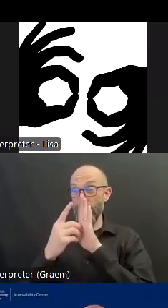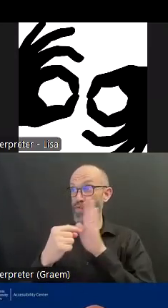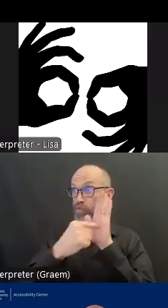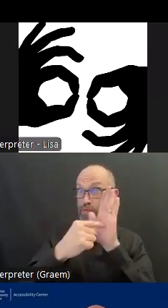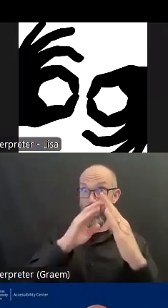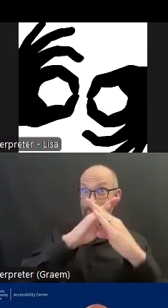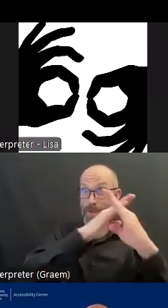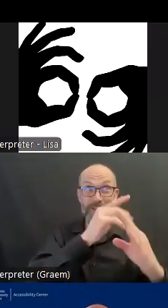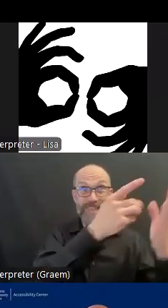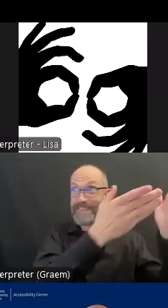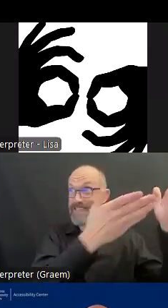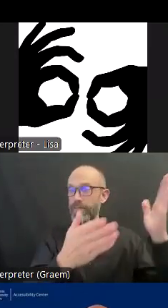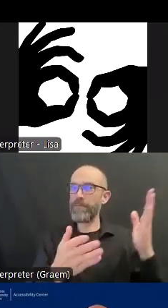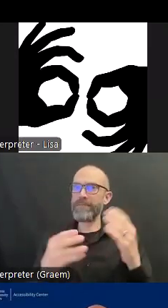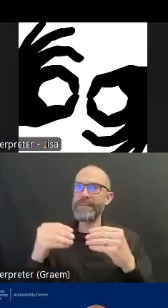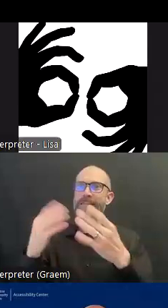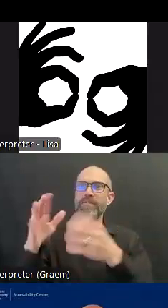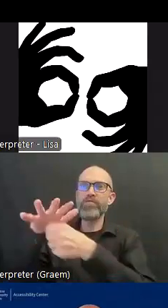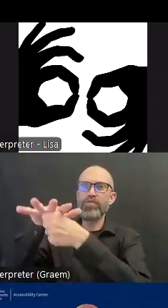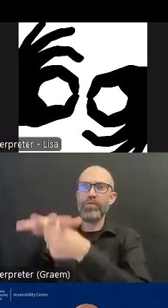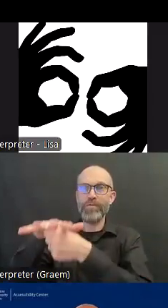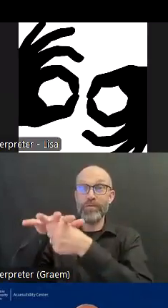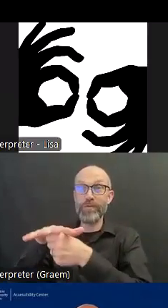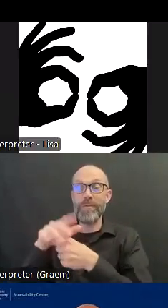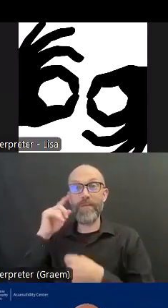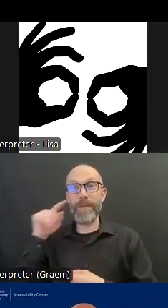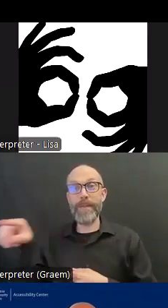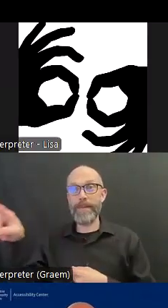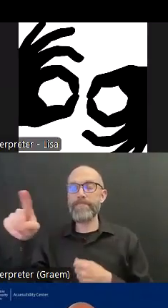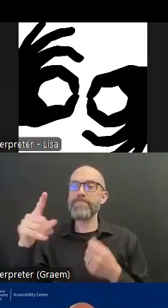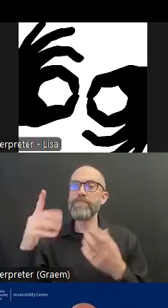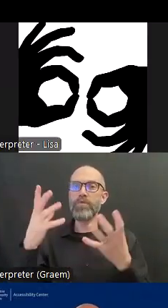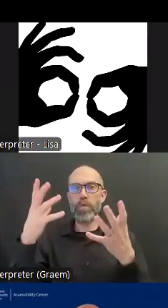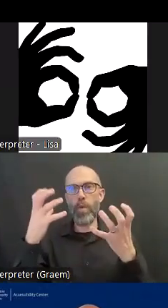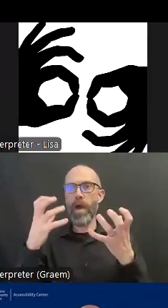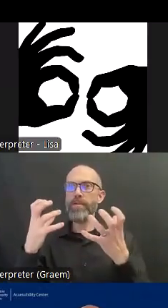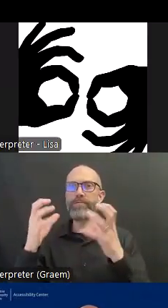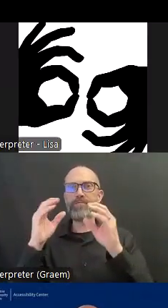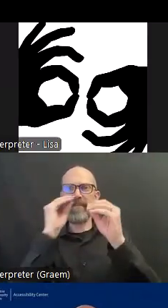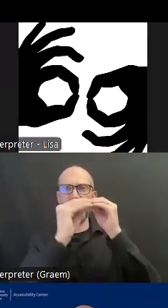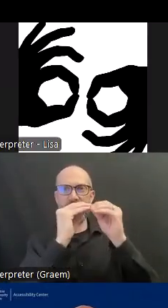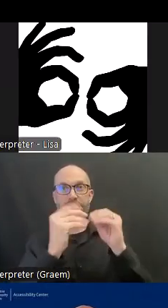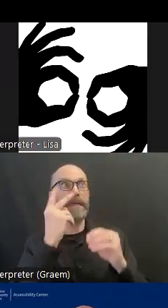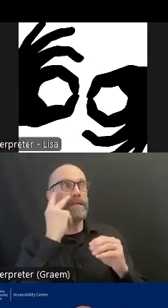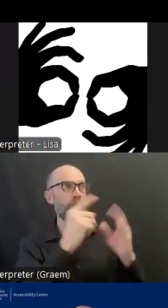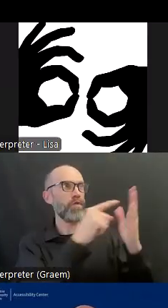puts a pressure just naturally for them to want to fix what was shown to be an issue for the users.